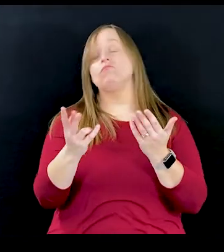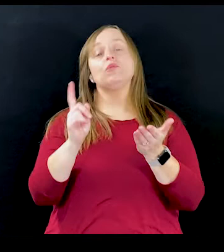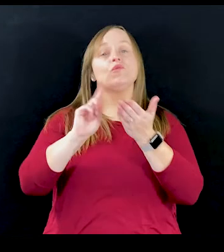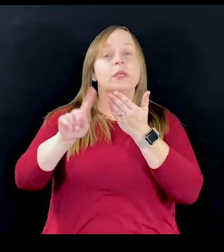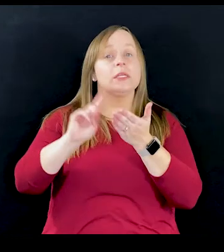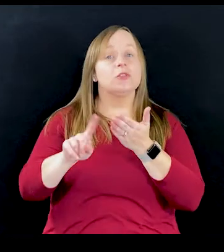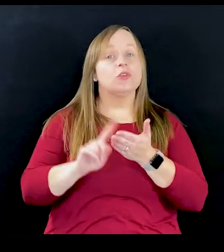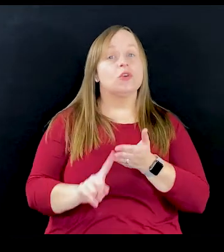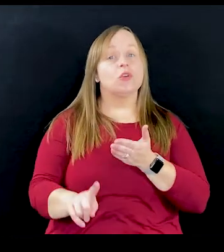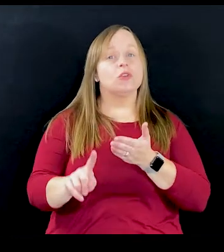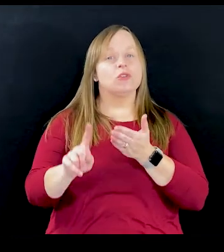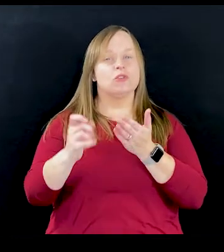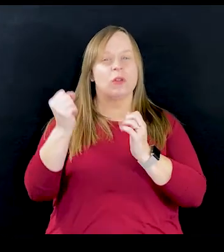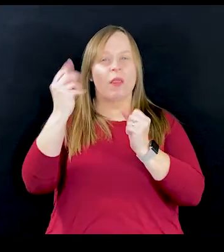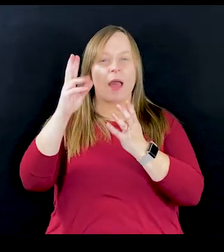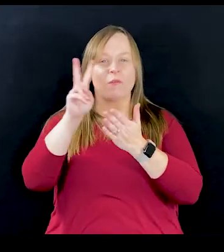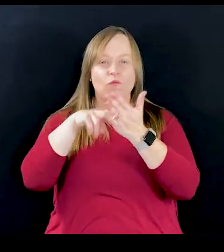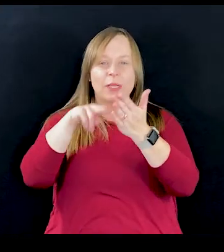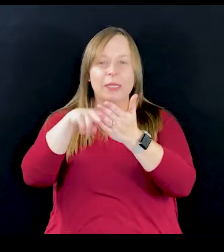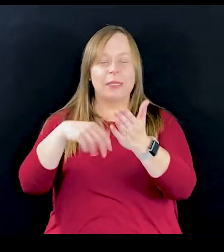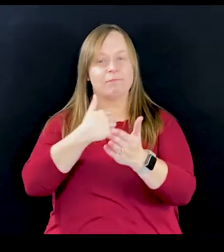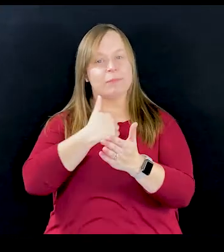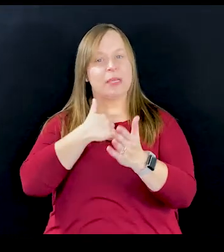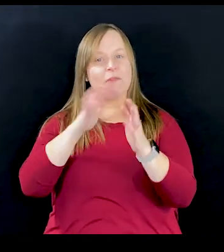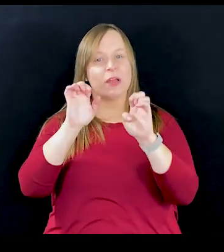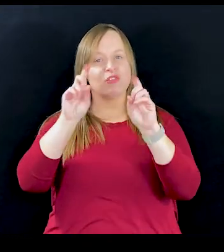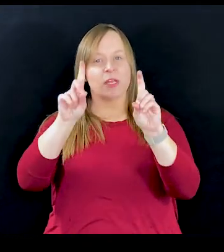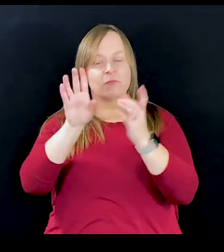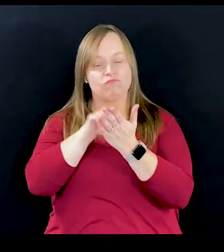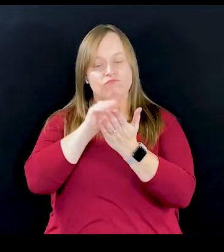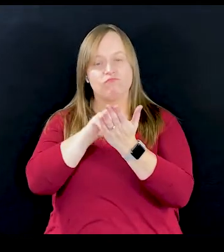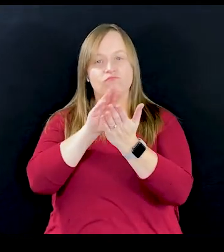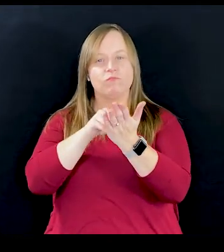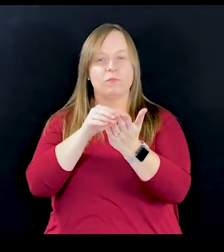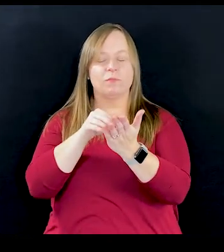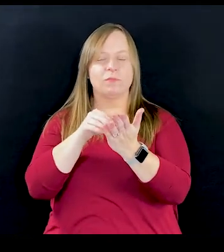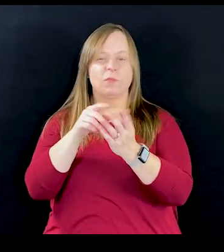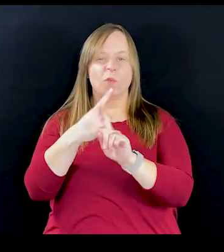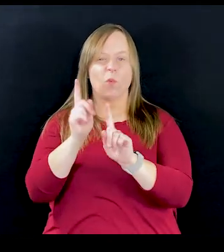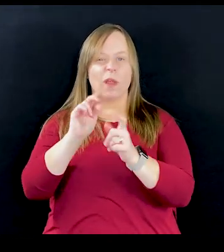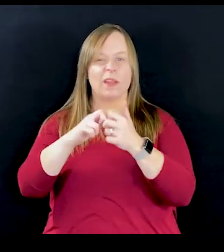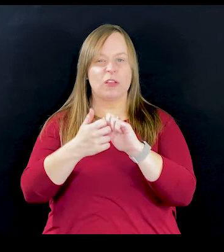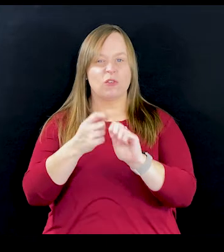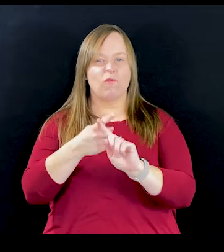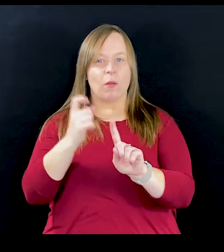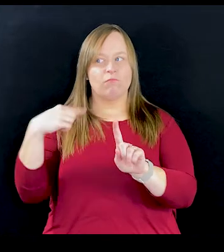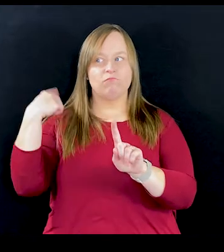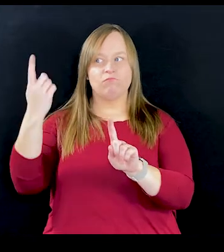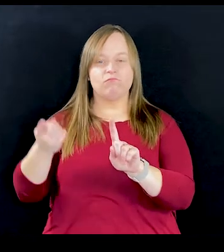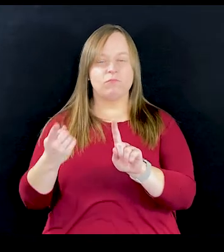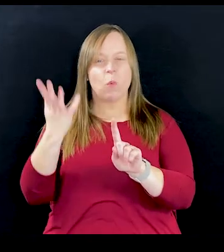researching doing lots of reading and self education on where these issues stem from, why they're happening?